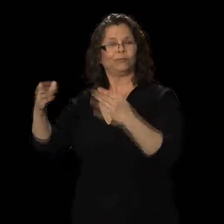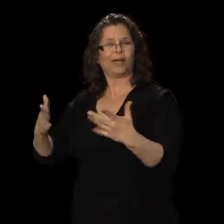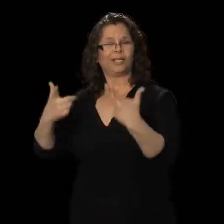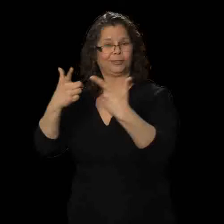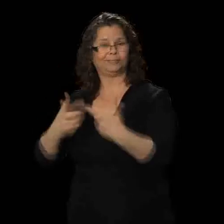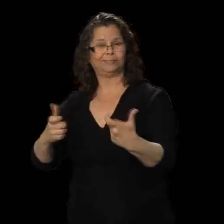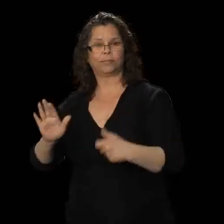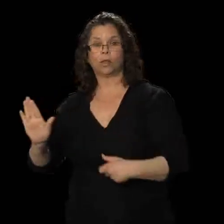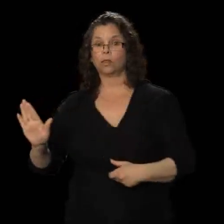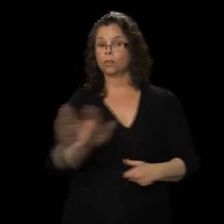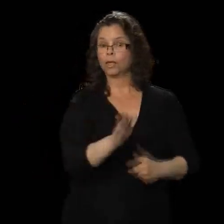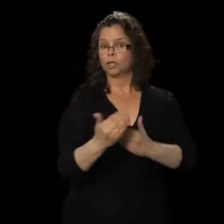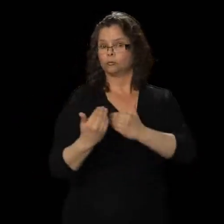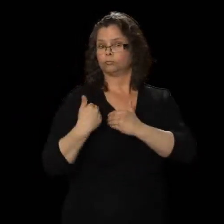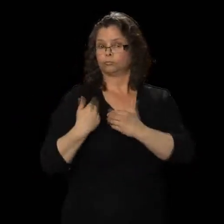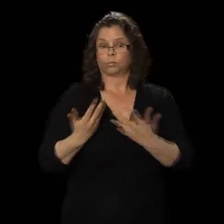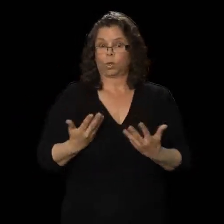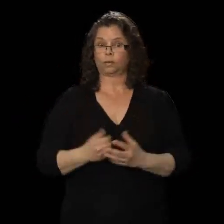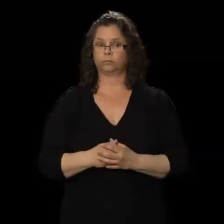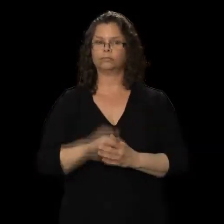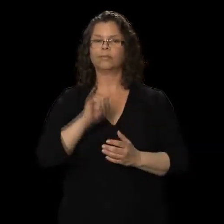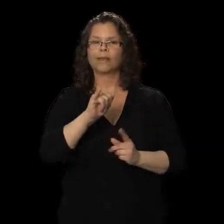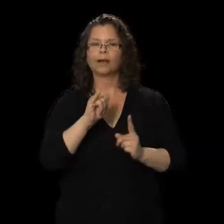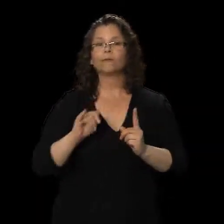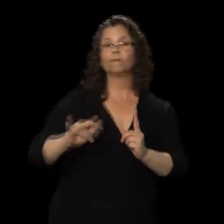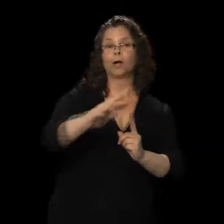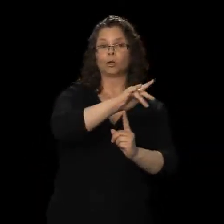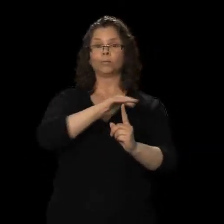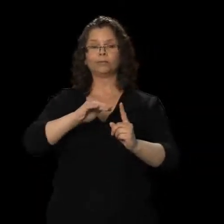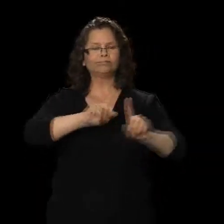others must make sure that their environments and